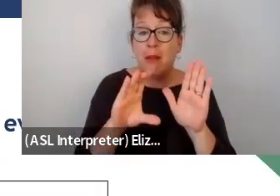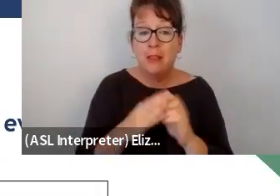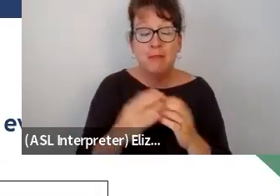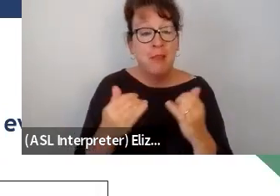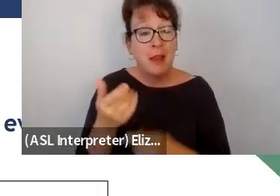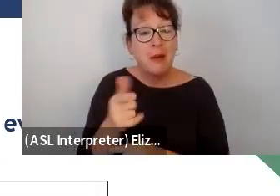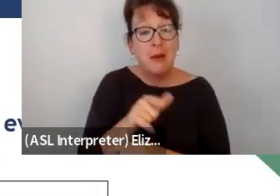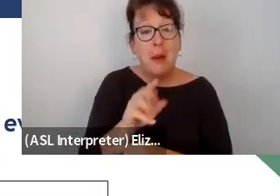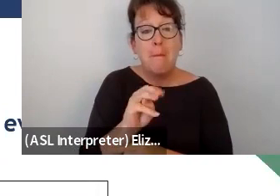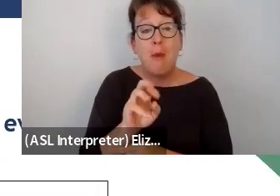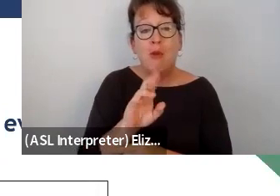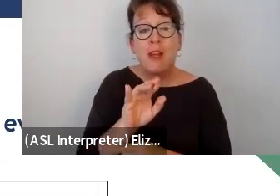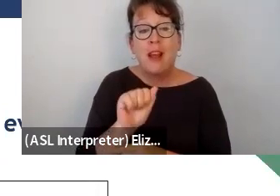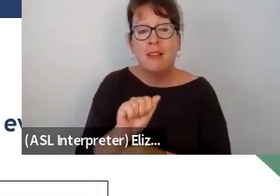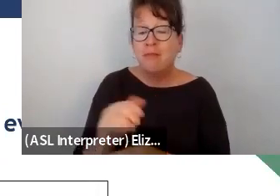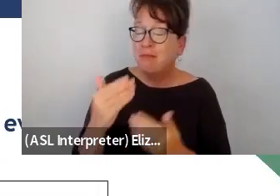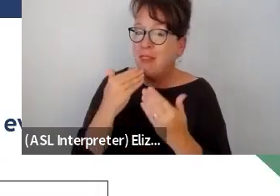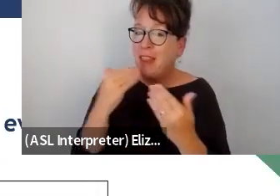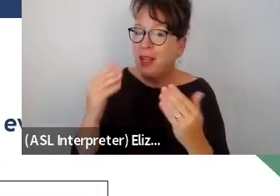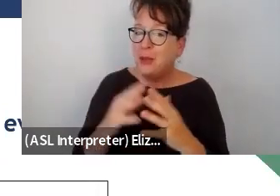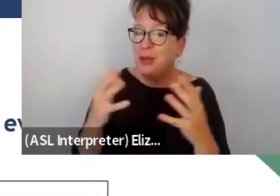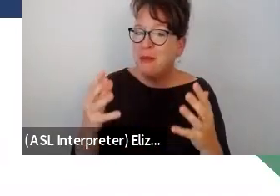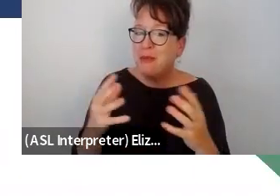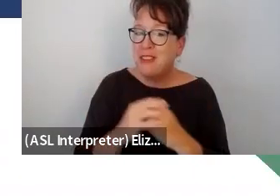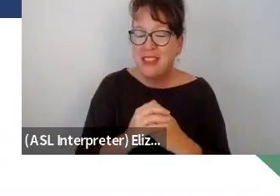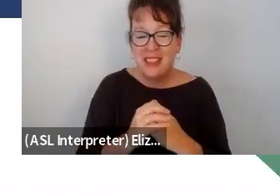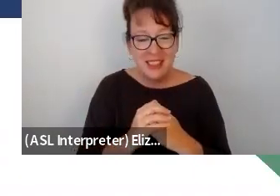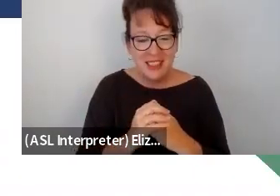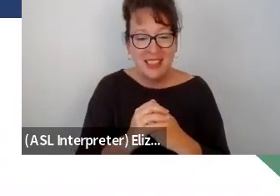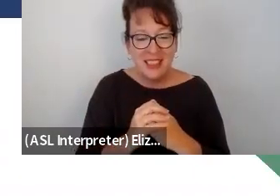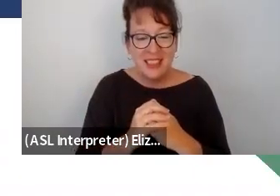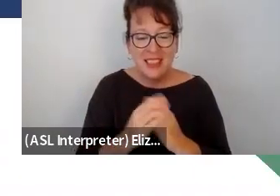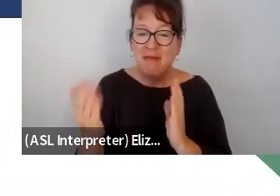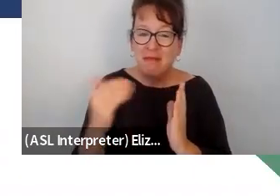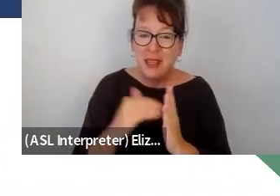enormous opportunities for environmental gain, for the health of near-port communities, and for